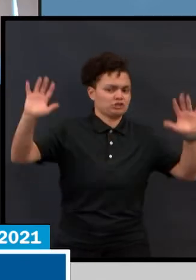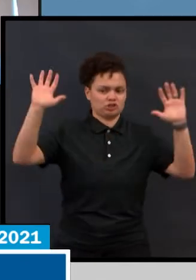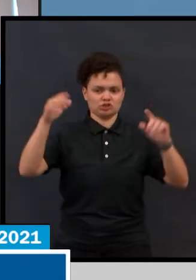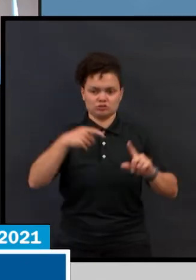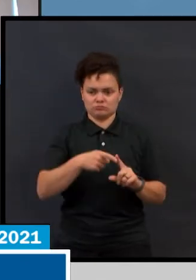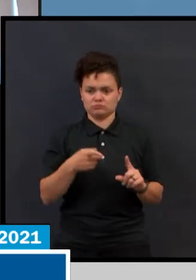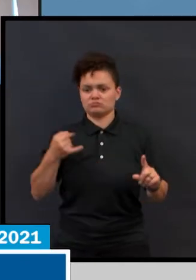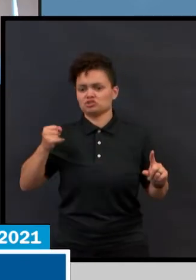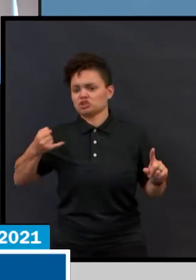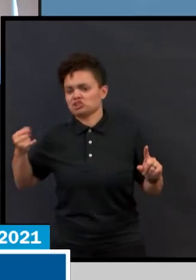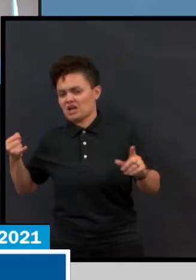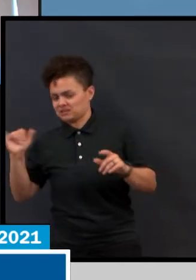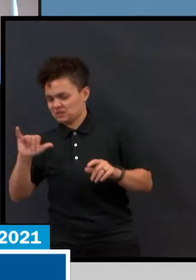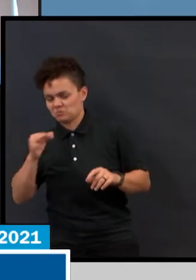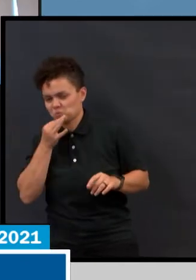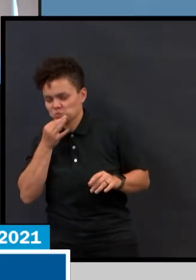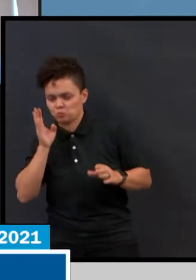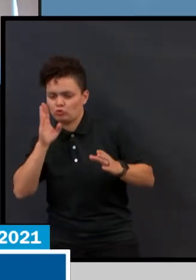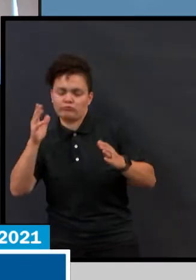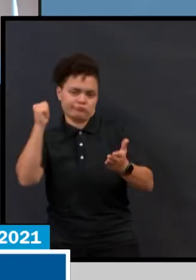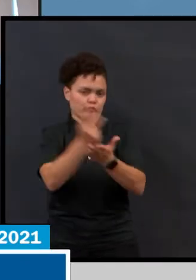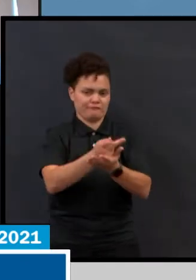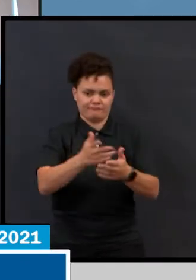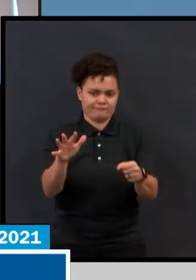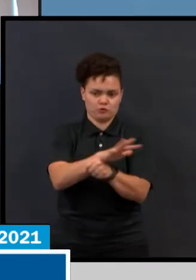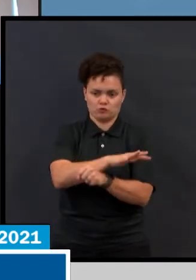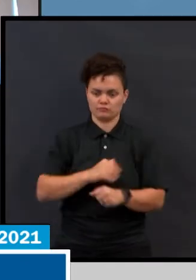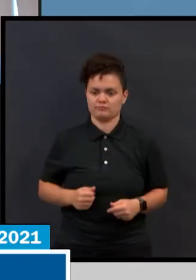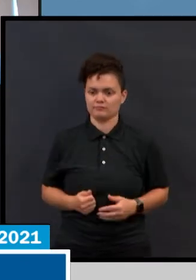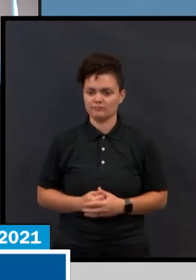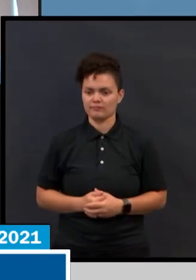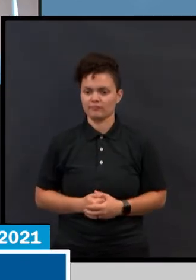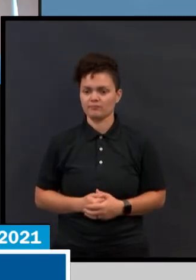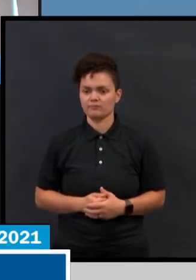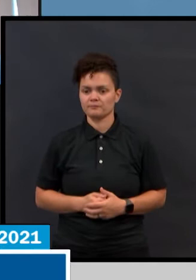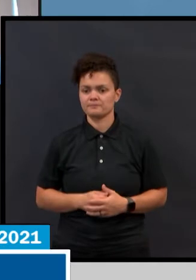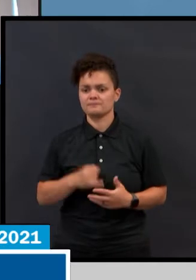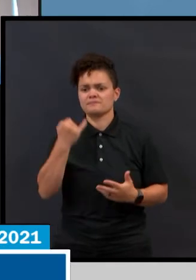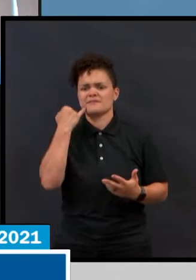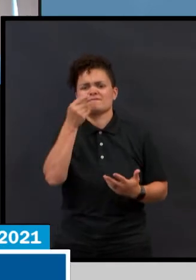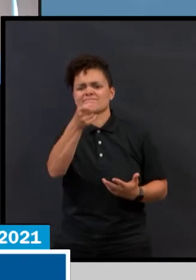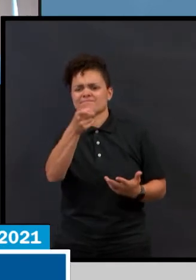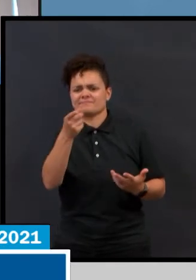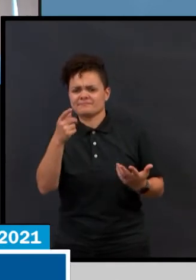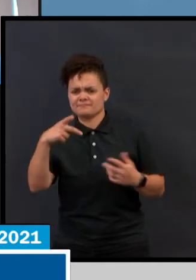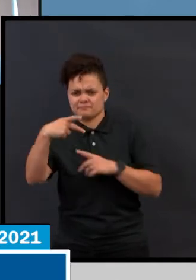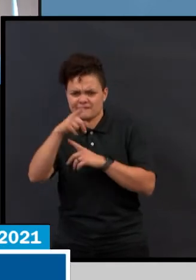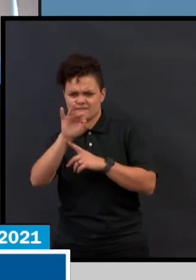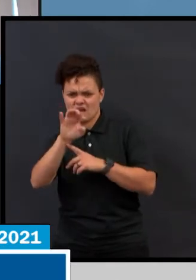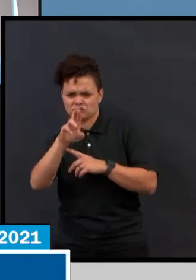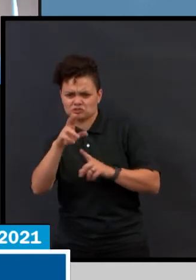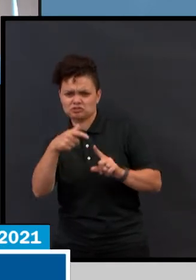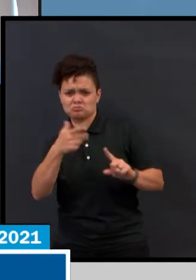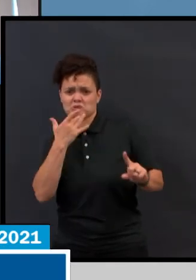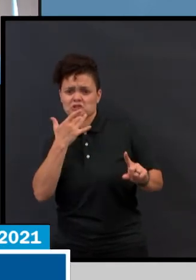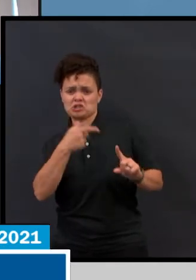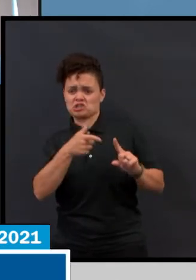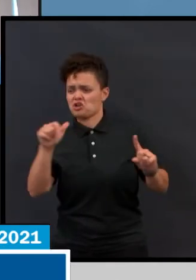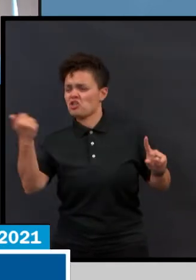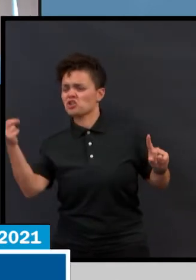um if if you you feel more comfortable with pfizer then get that vaccine but the others are very very